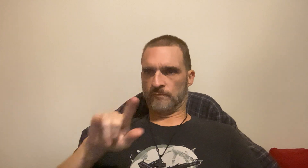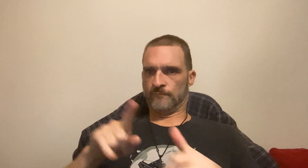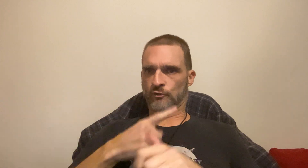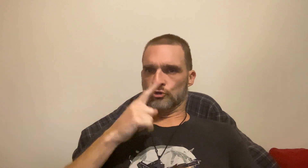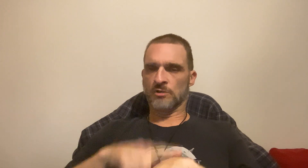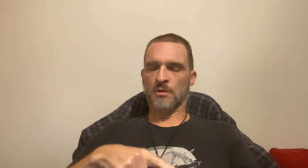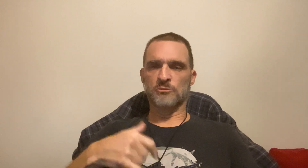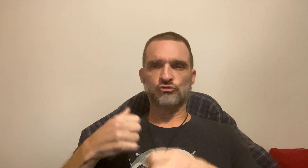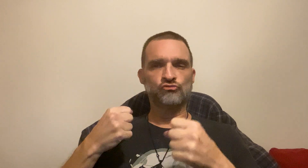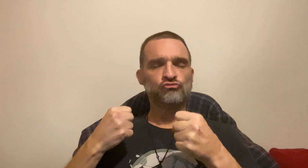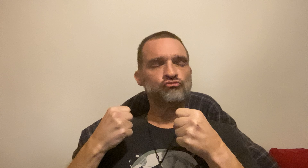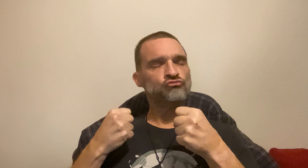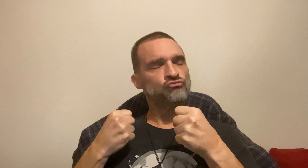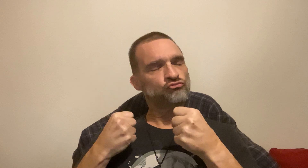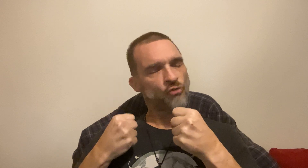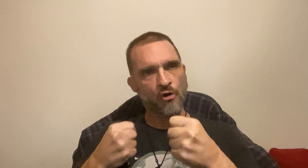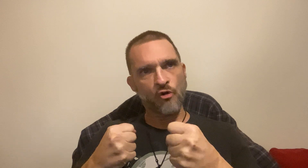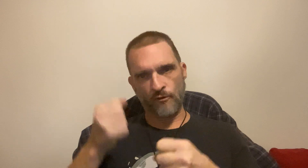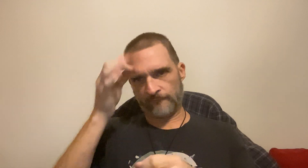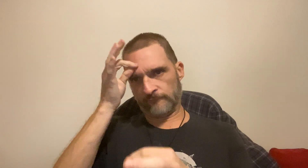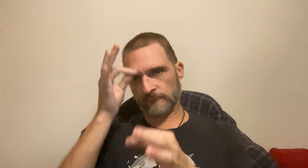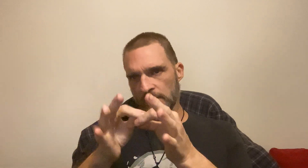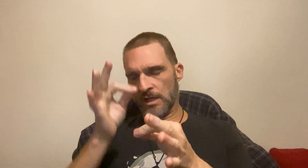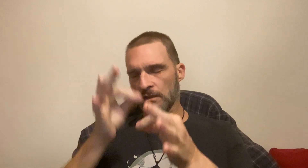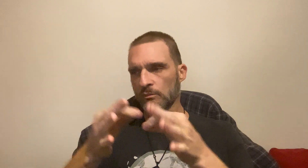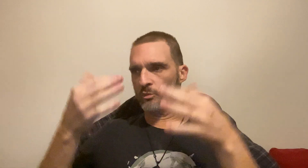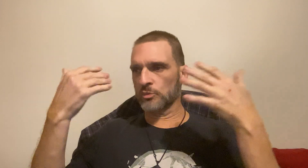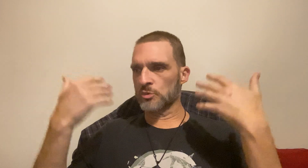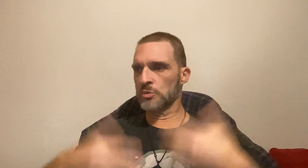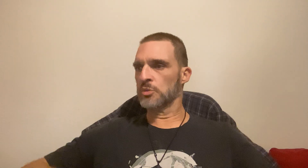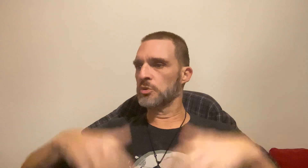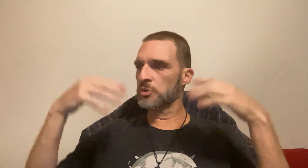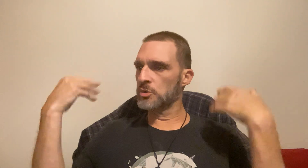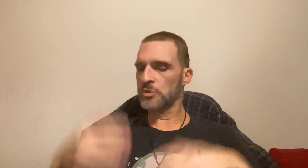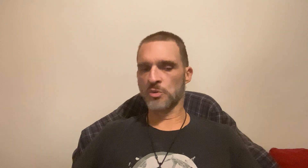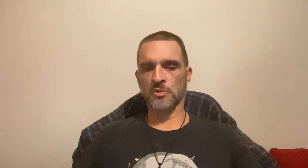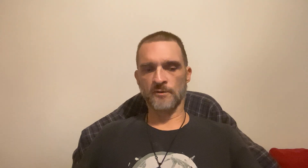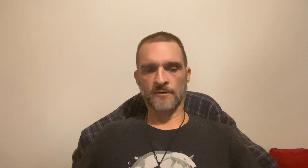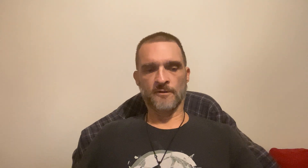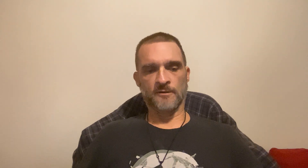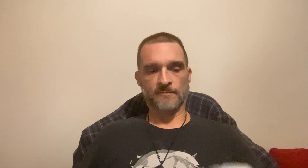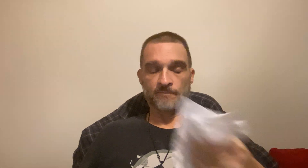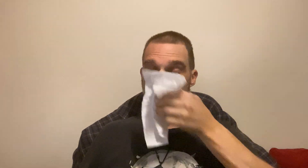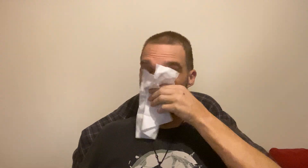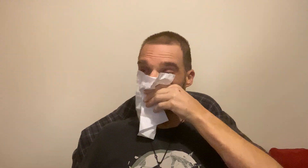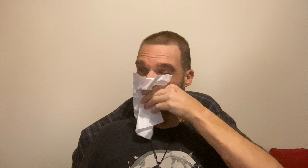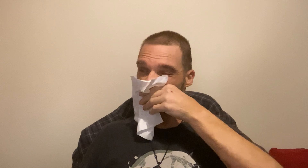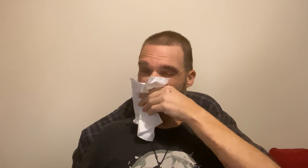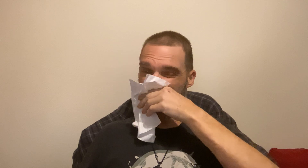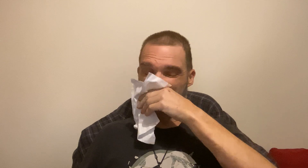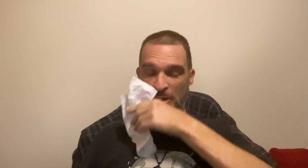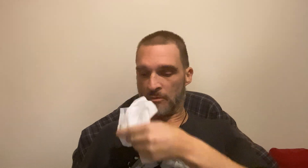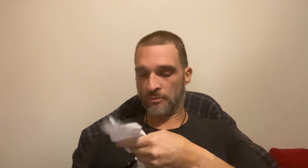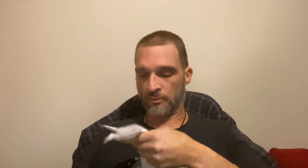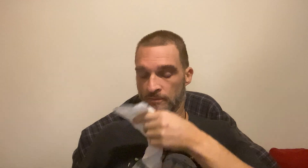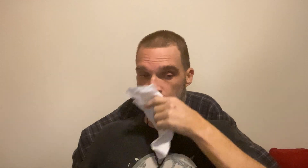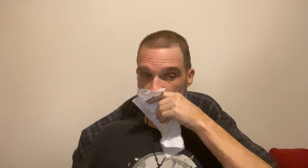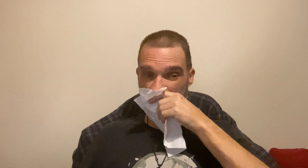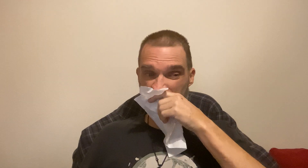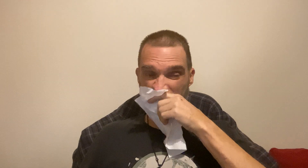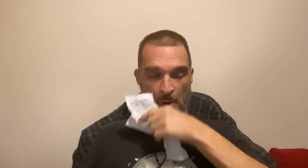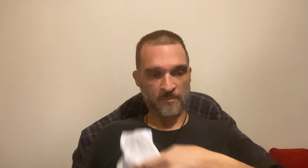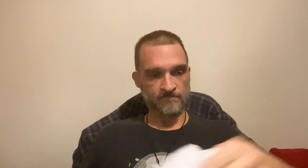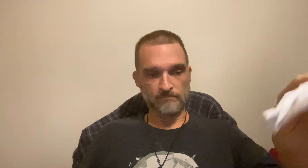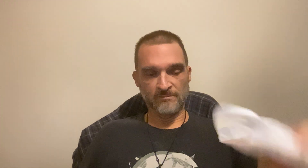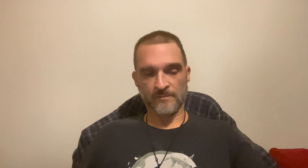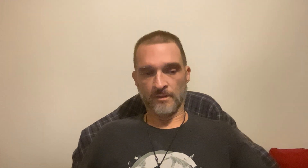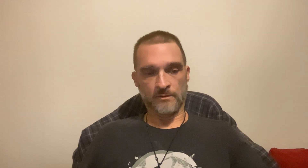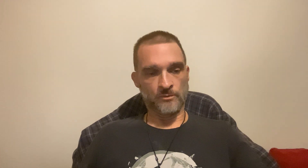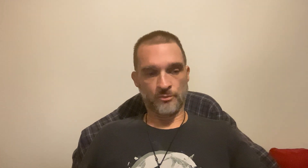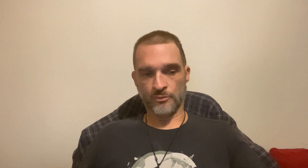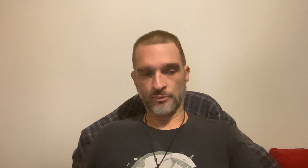She said WOW! It's the first time to see such a strong faith!